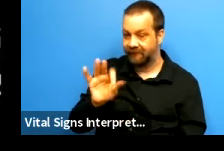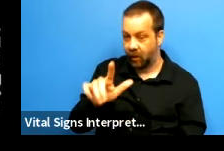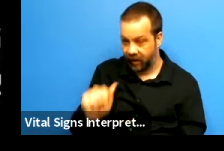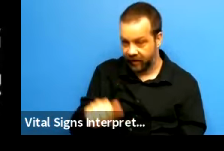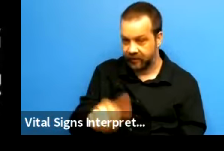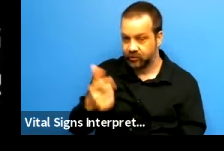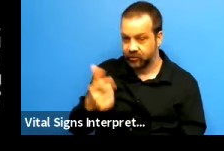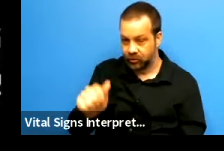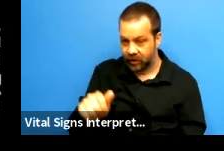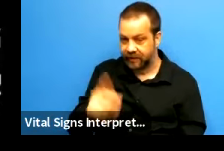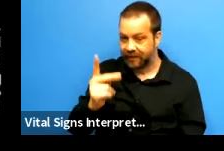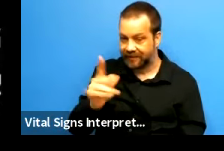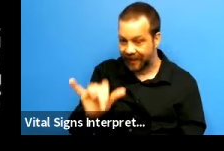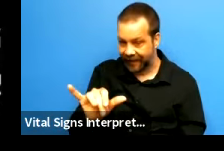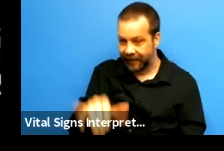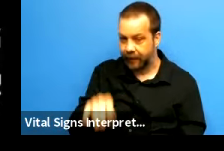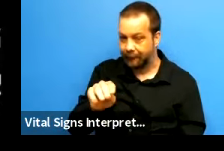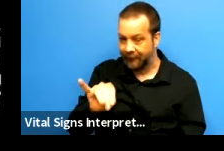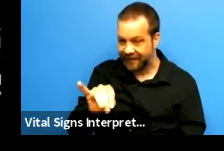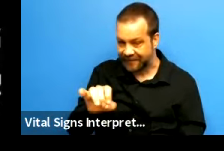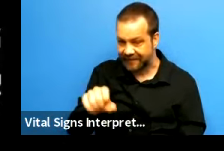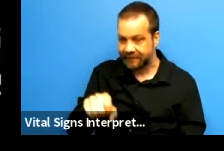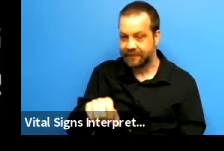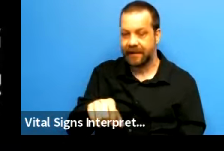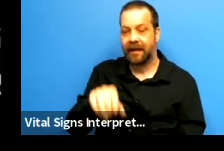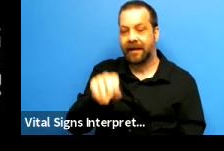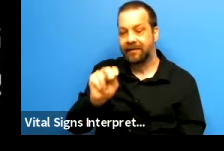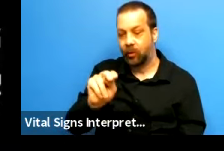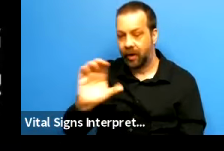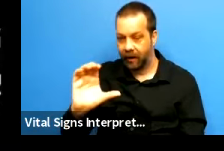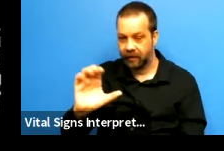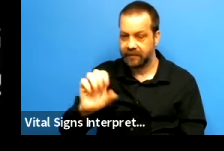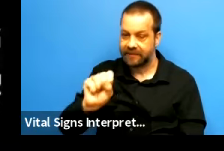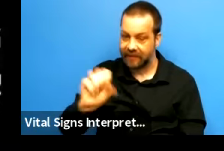Mississippi, North Carolina, South Carolina, and Tennessee.